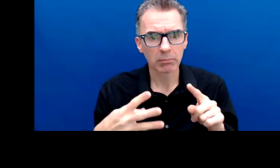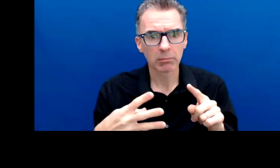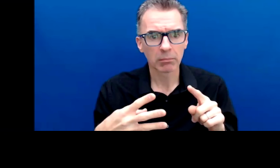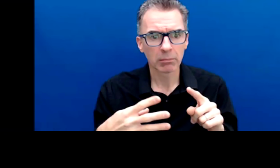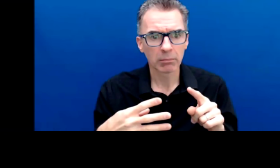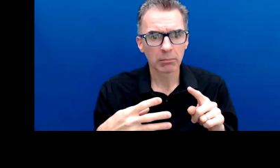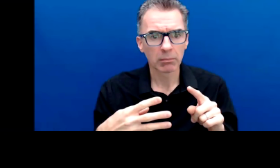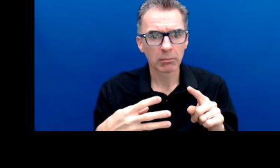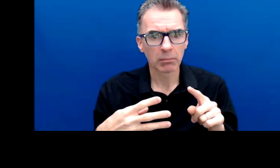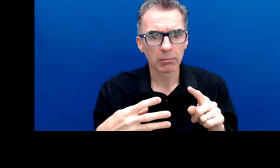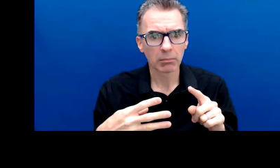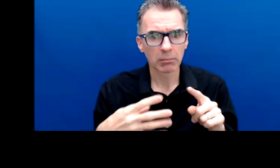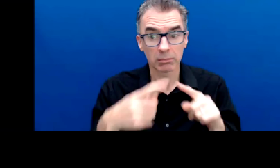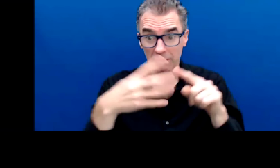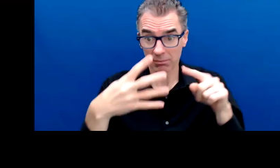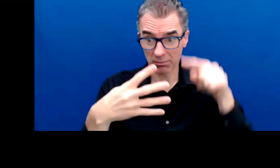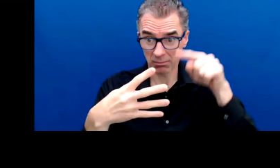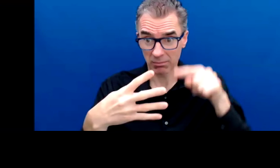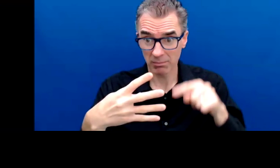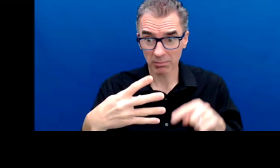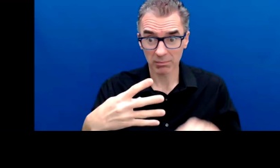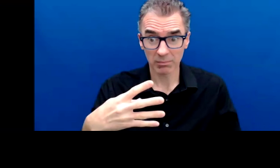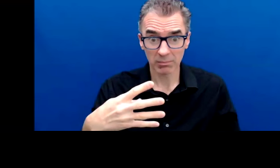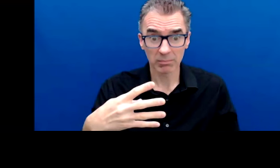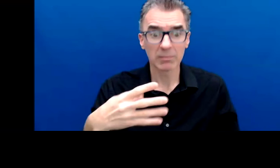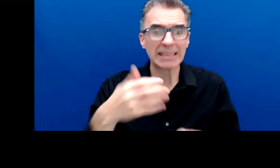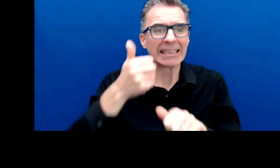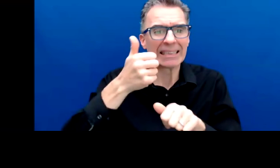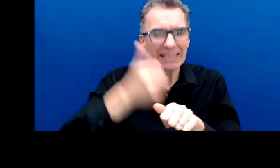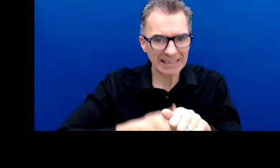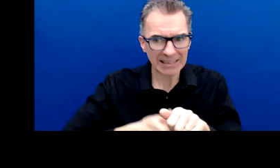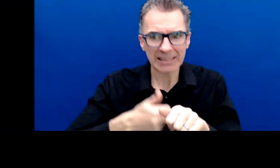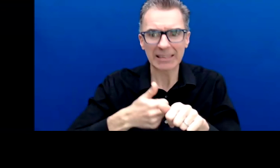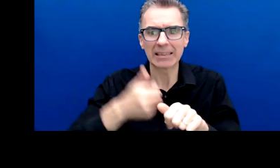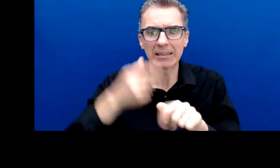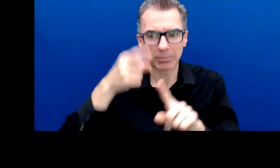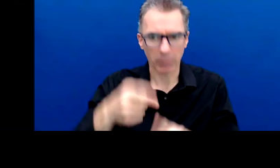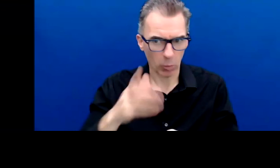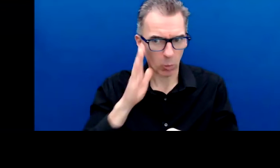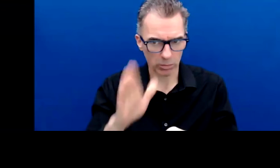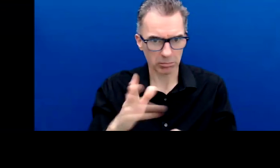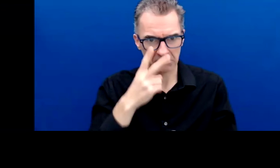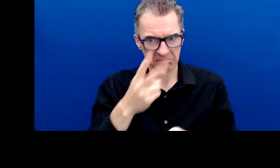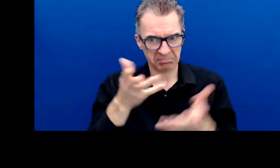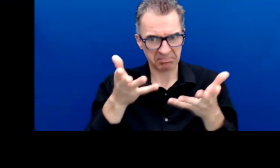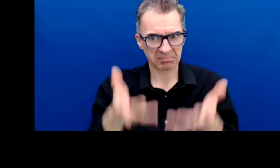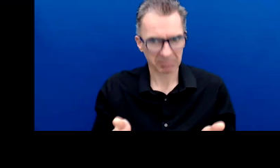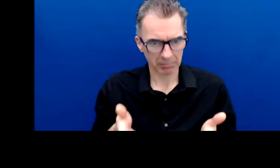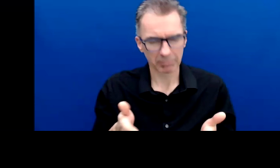drop down of every single thing that’s been done on this flag. Okay. So that's how you can do that.